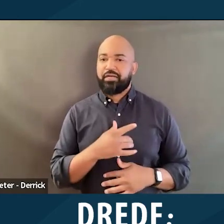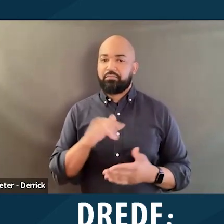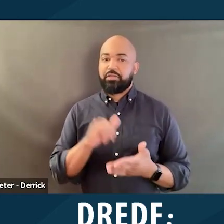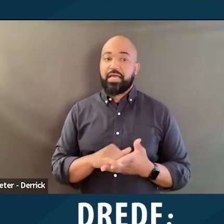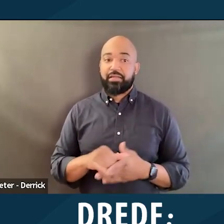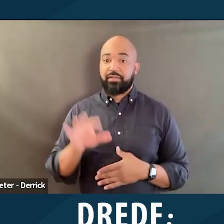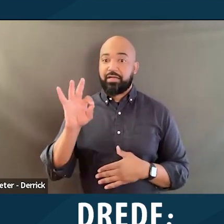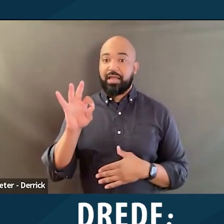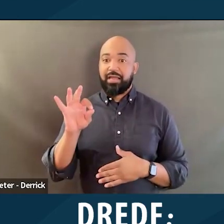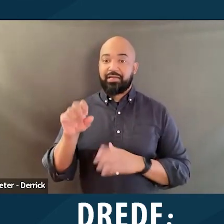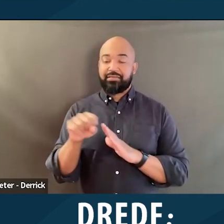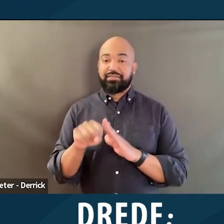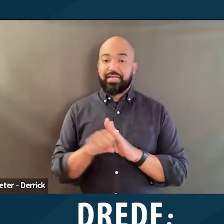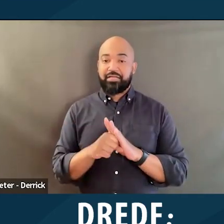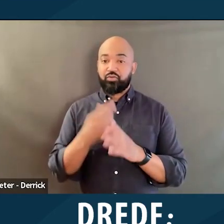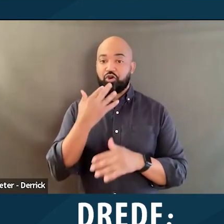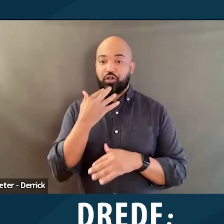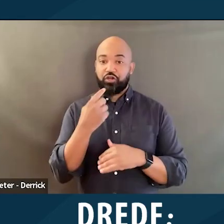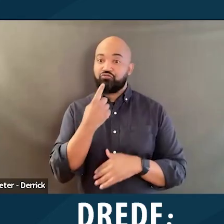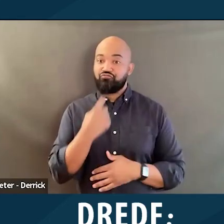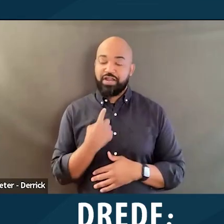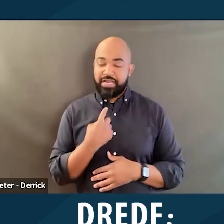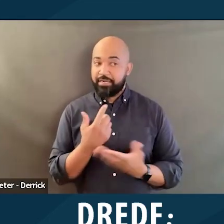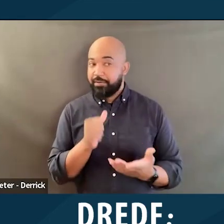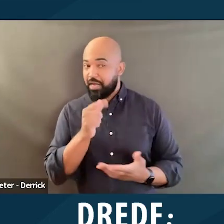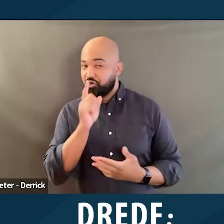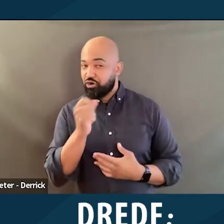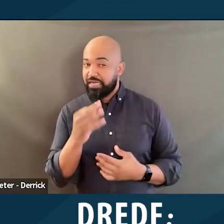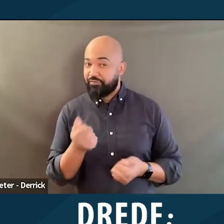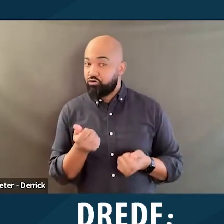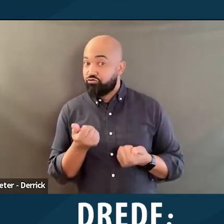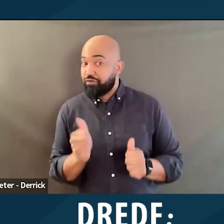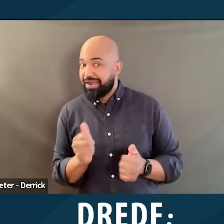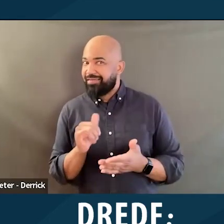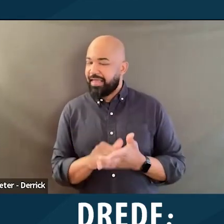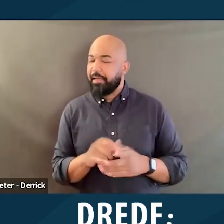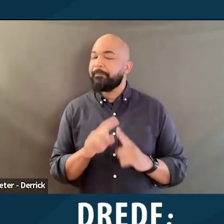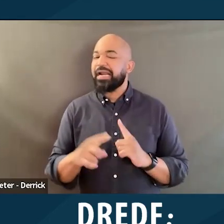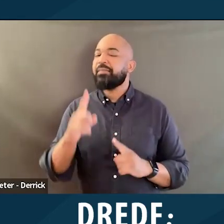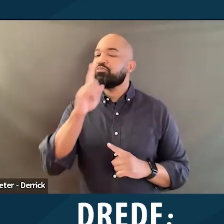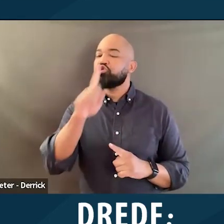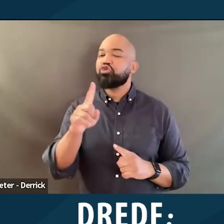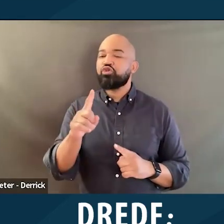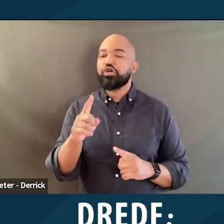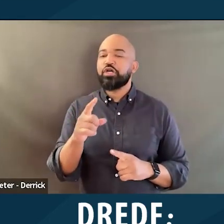colored in red on your map, but I'm sure that's just a coincidence of the available ink patterns.